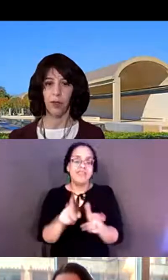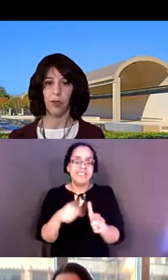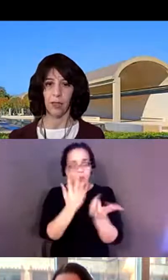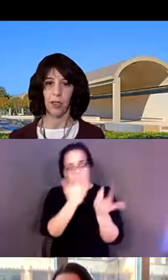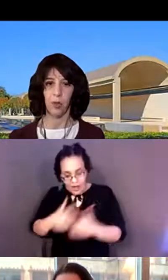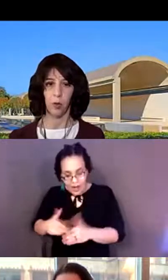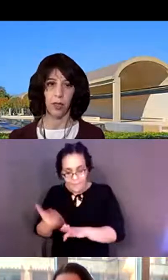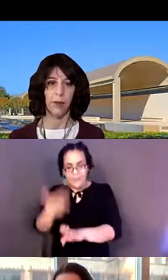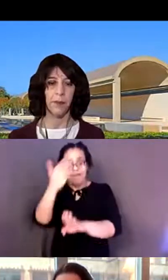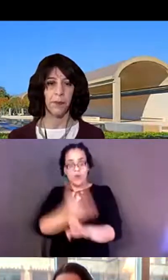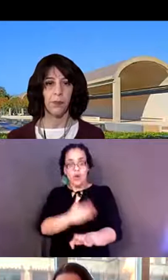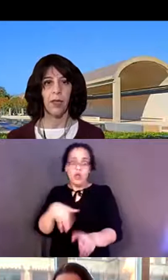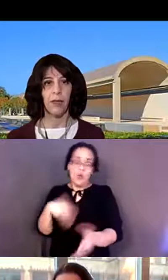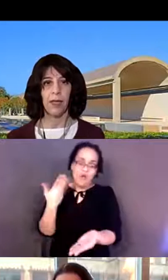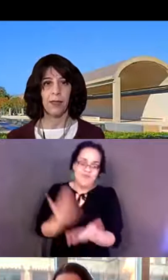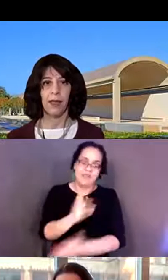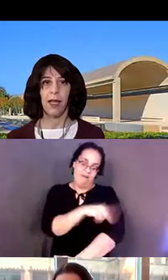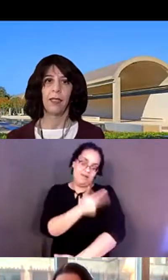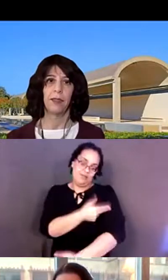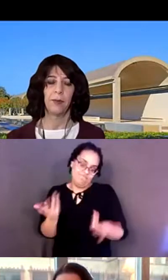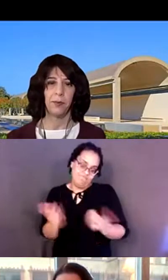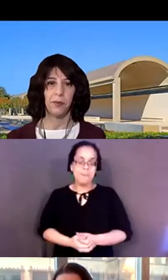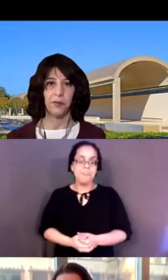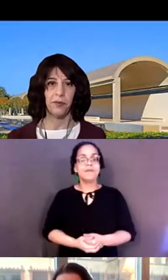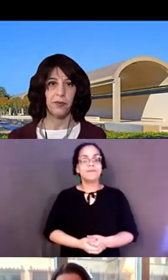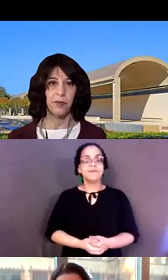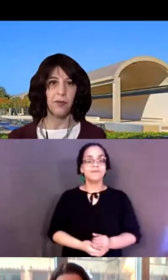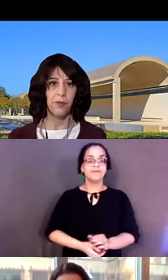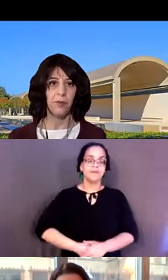get to the door. Next slide.